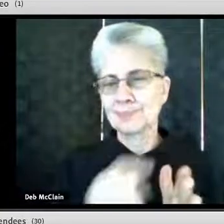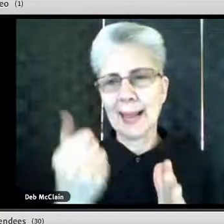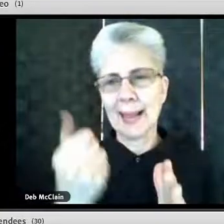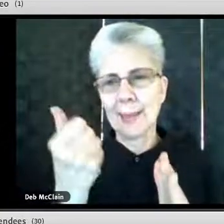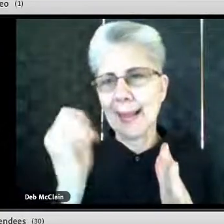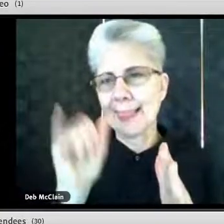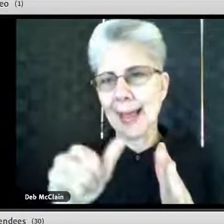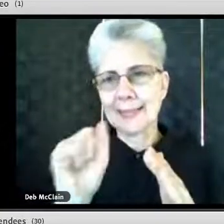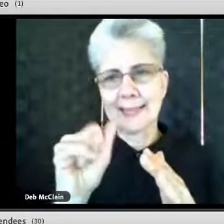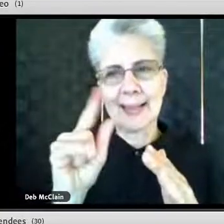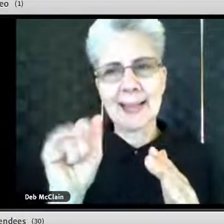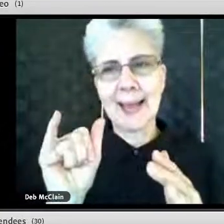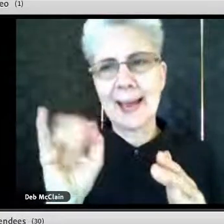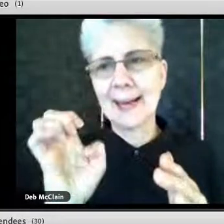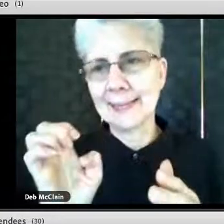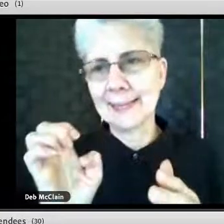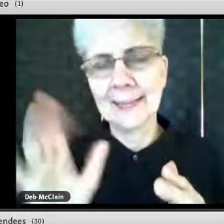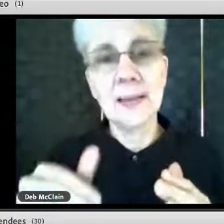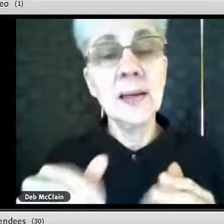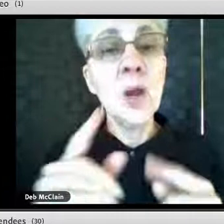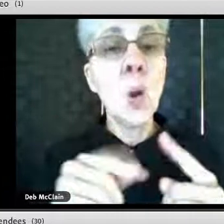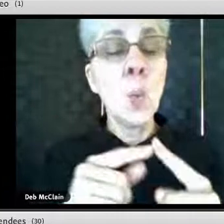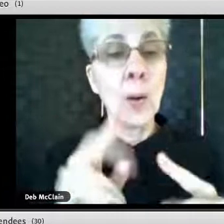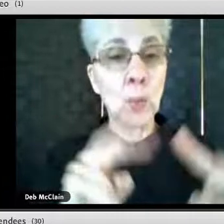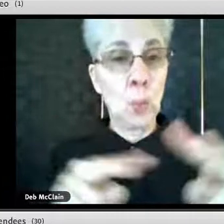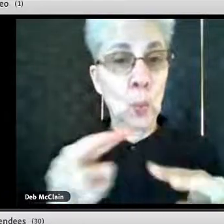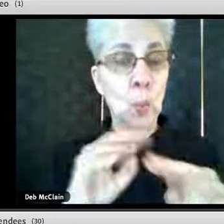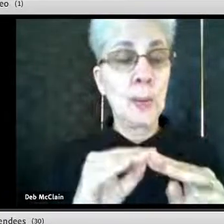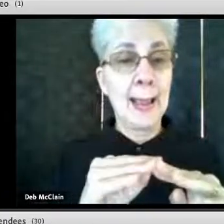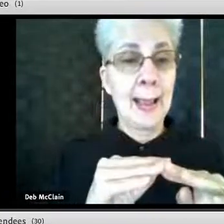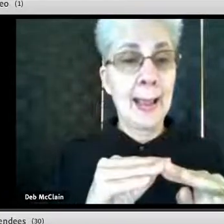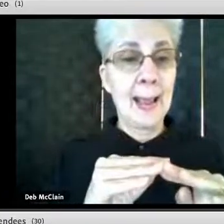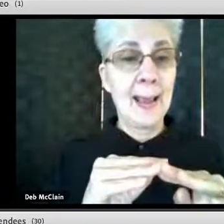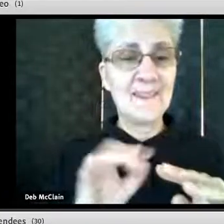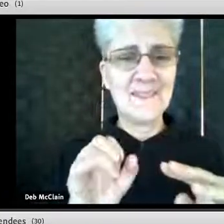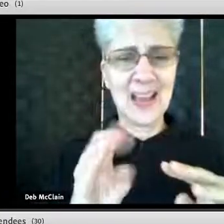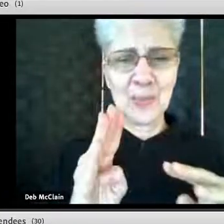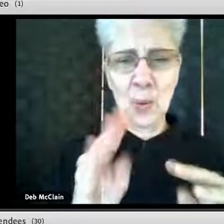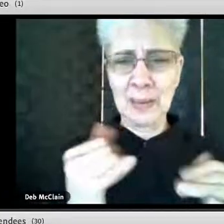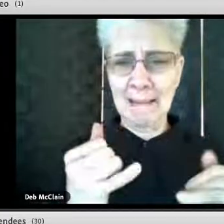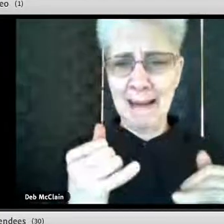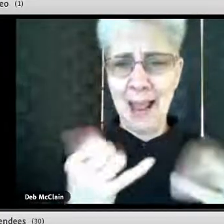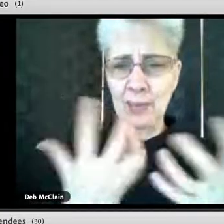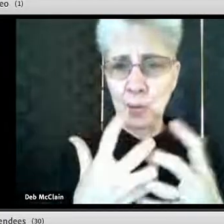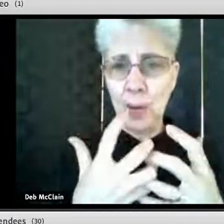So when you look at Facebook, it now integrates